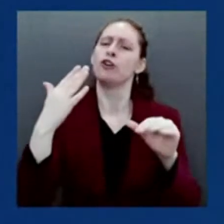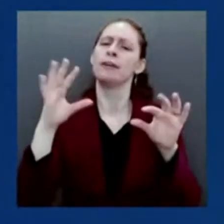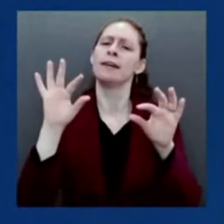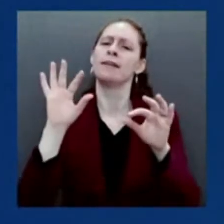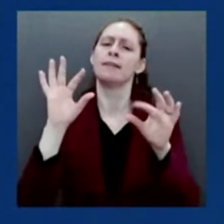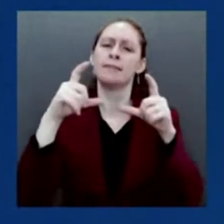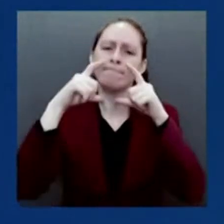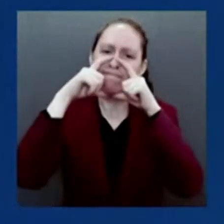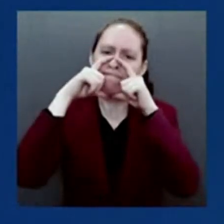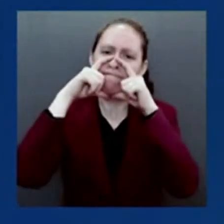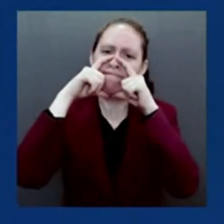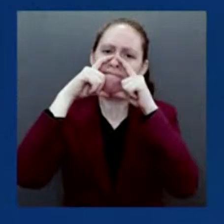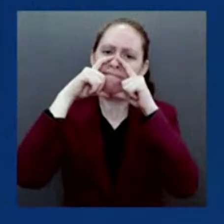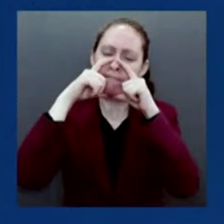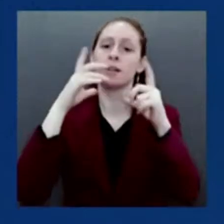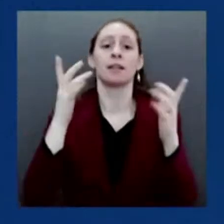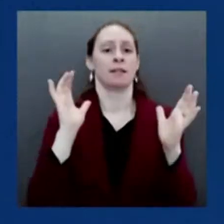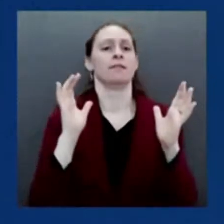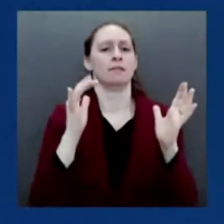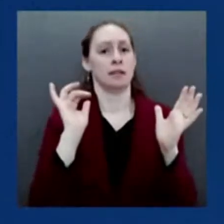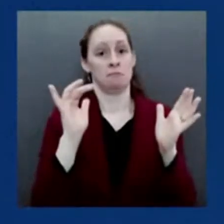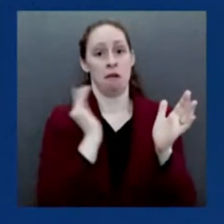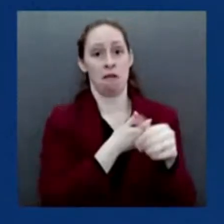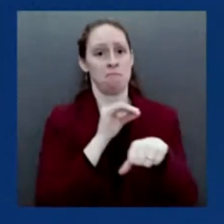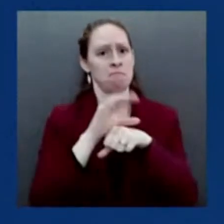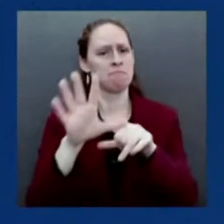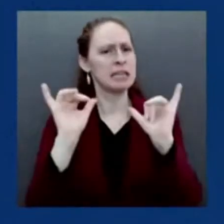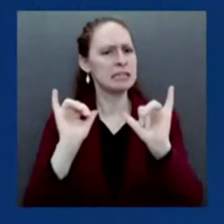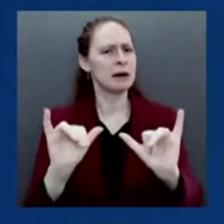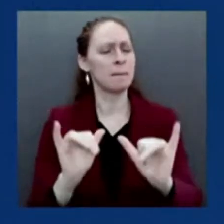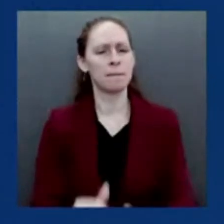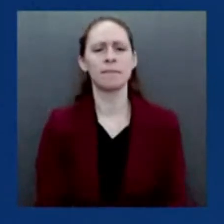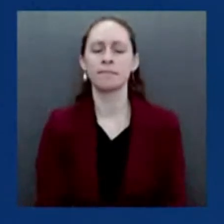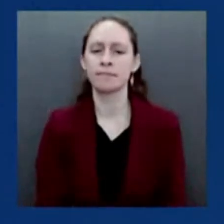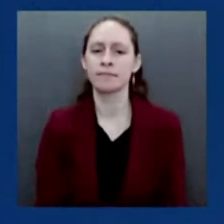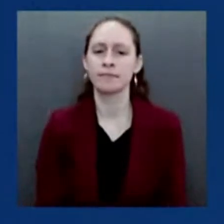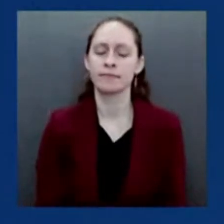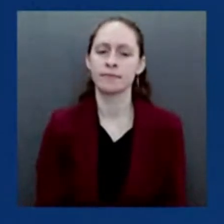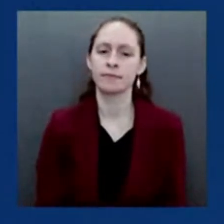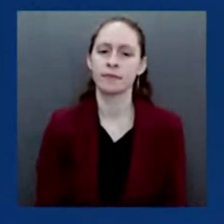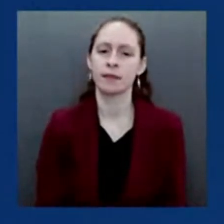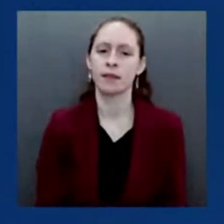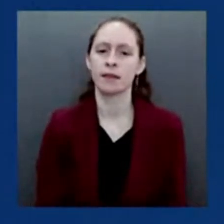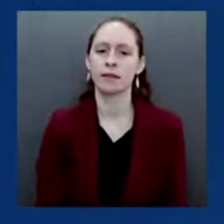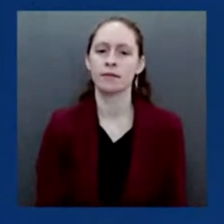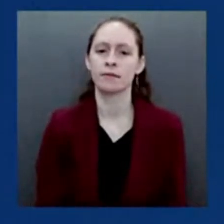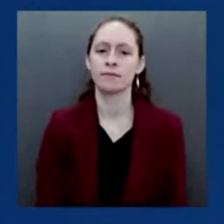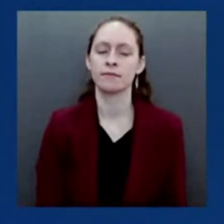RECOMMEND THAT ANY MASK IS BETTER THAN NO MASS, AND WE DO ENCOURAGE ALL AMERICANS TO WEAR A WELL FITTING MASKS TO PROTECT THEMSELVES AND PREVENT THE